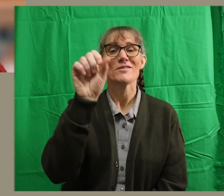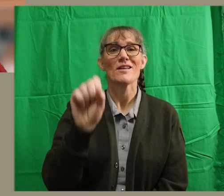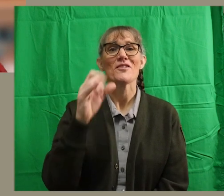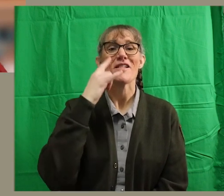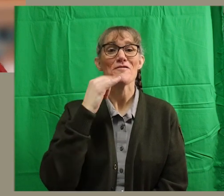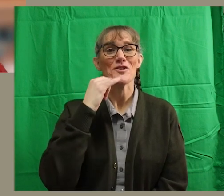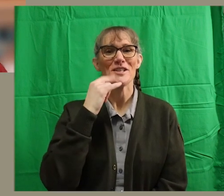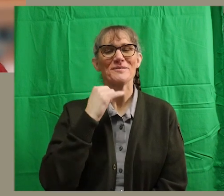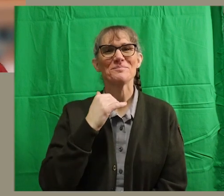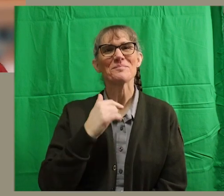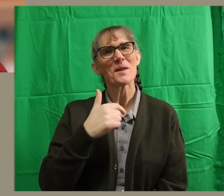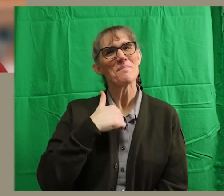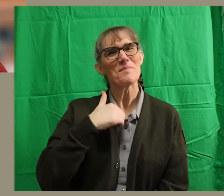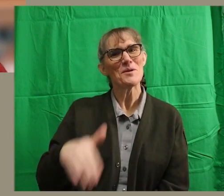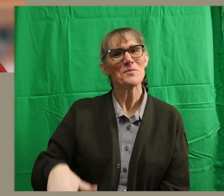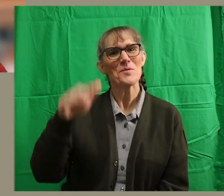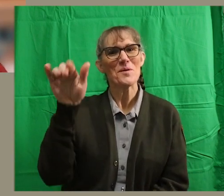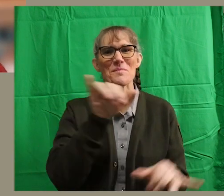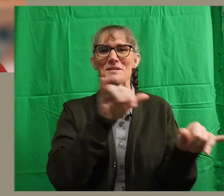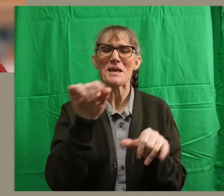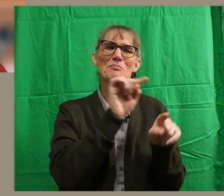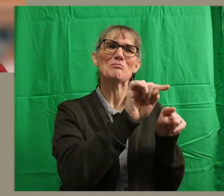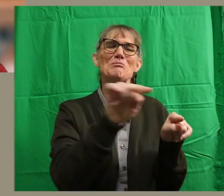So just a little bit of background about me. Similar to most kids,